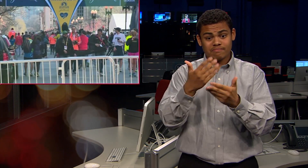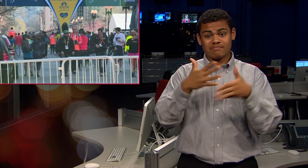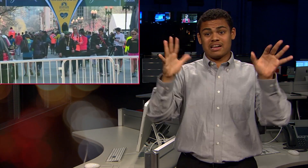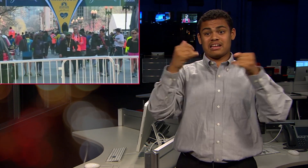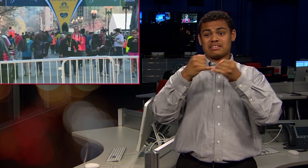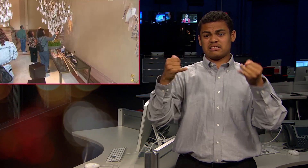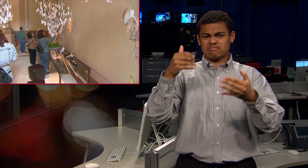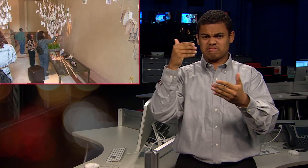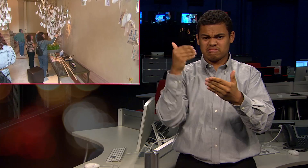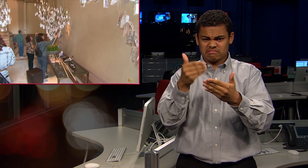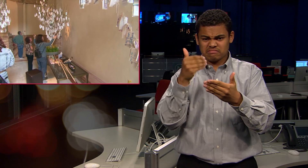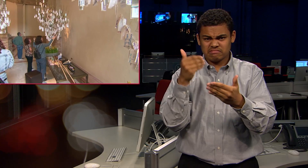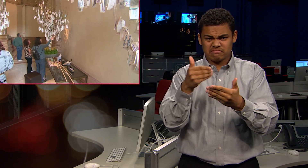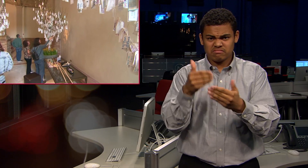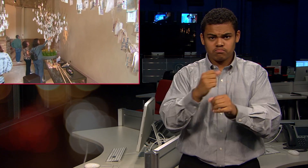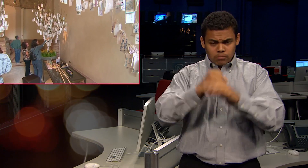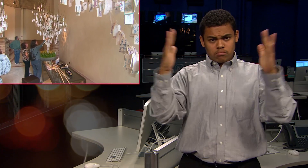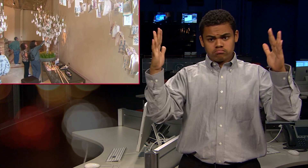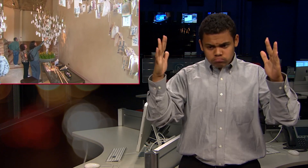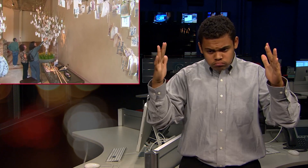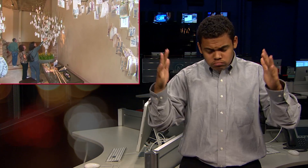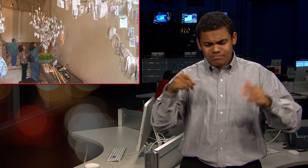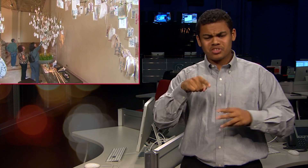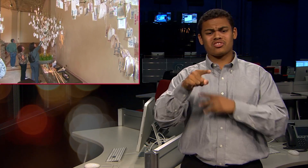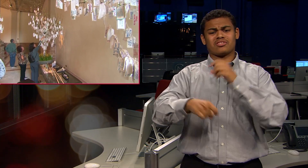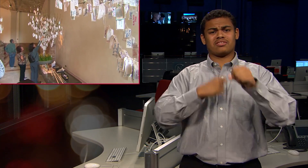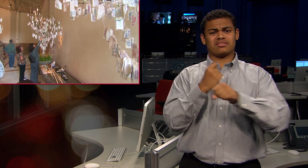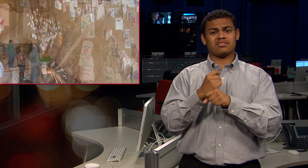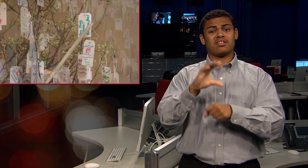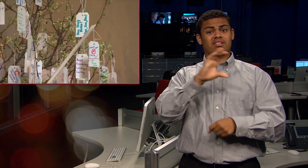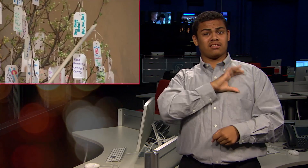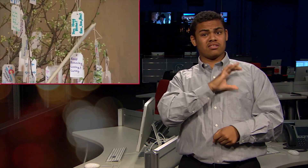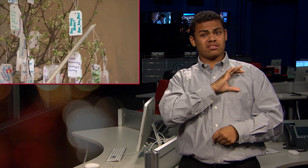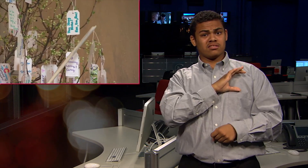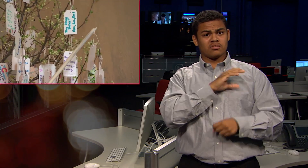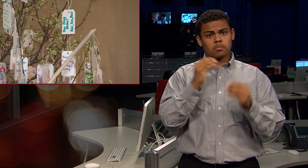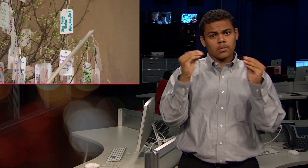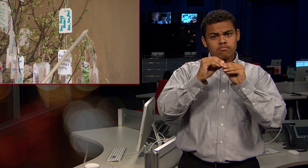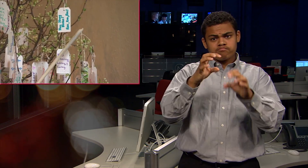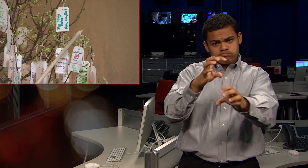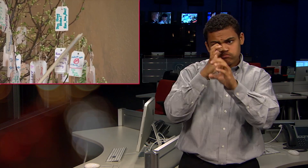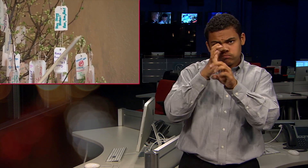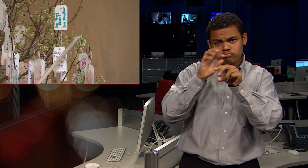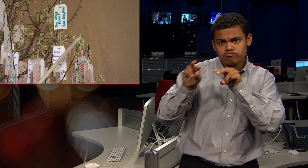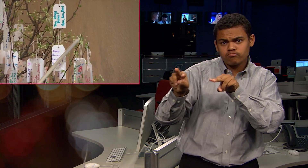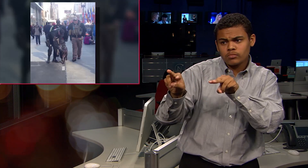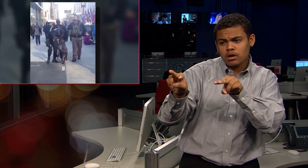WHEN A PAIR OF BOMBS EXPLODED NEAR THE FINISH LINE. THIS YEAR, SECURITY WAS TIGHTENED ALONG